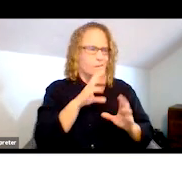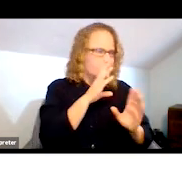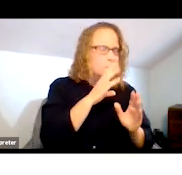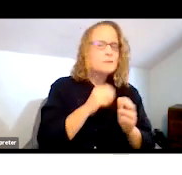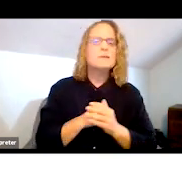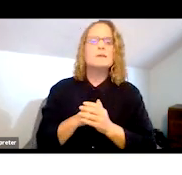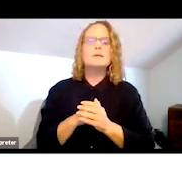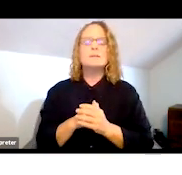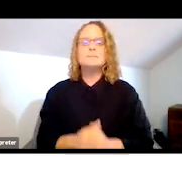what the speaker shared.